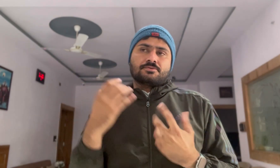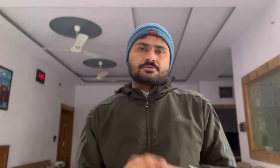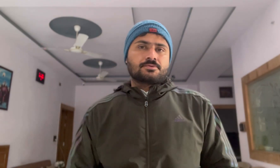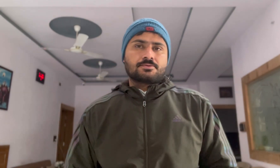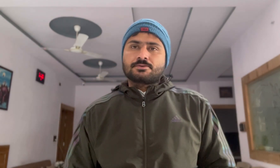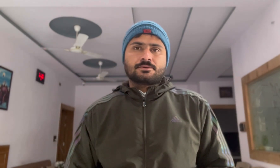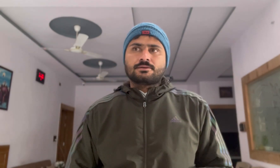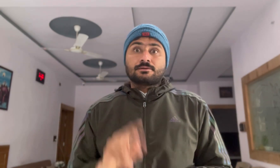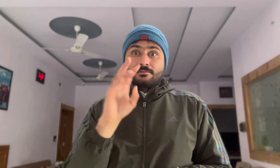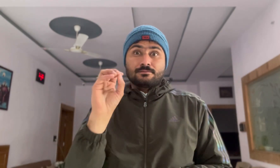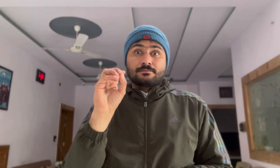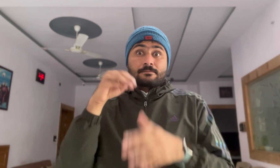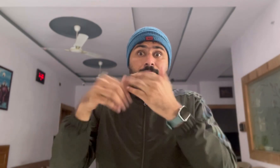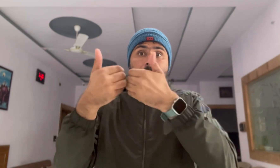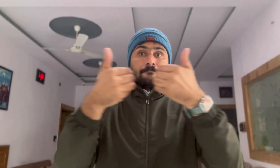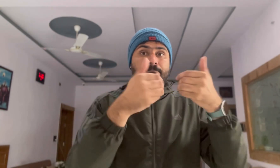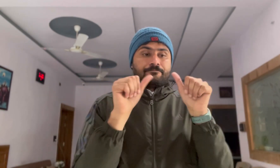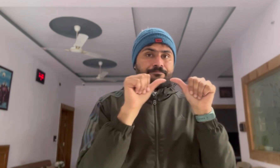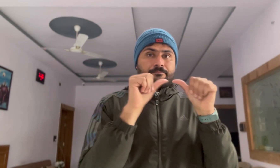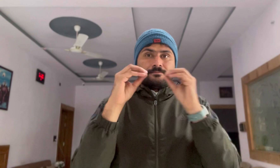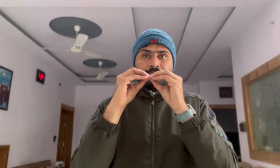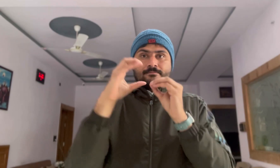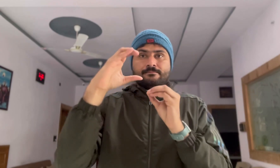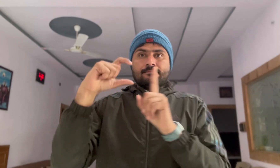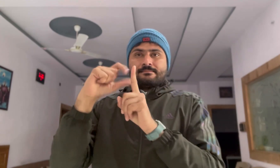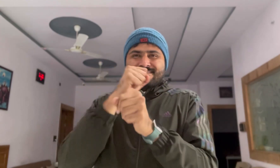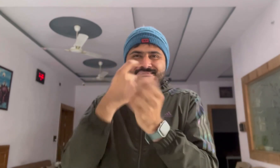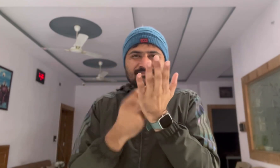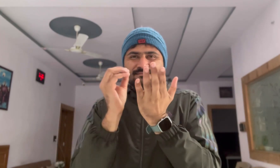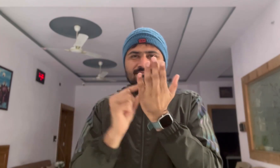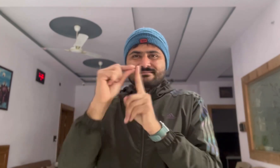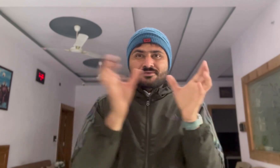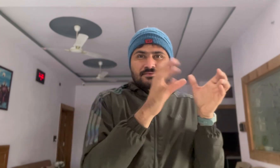Country flags team 20 A B C D groups